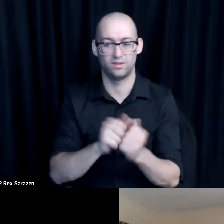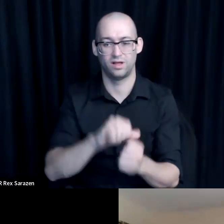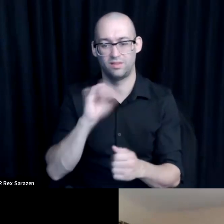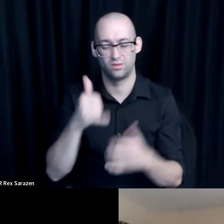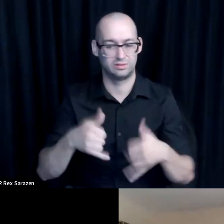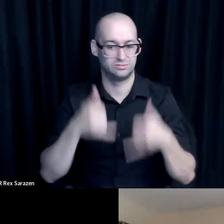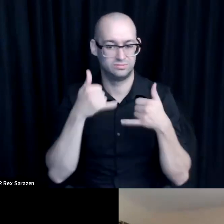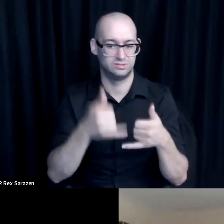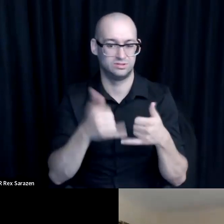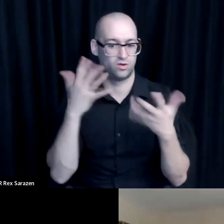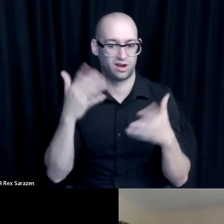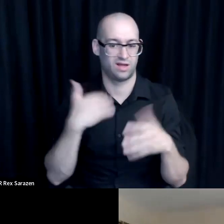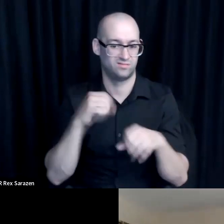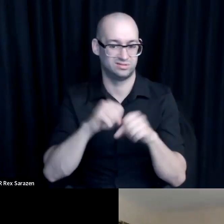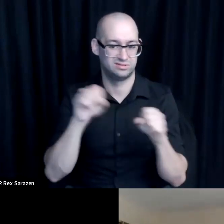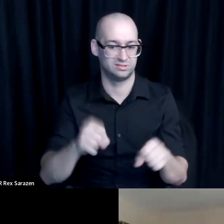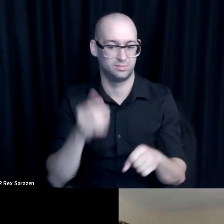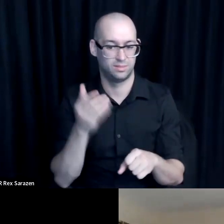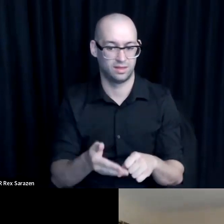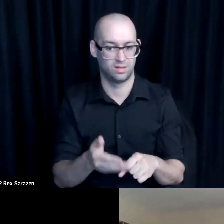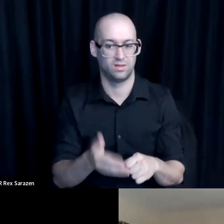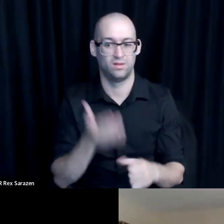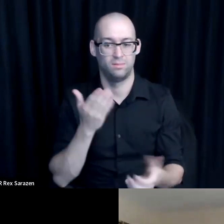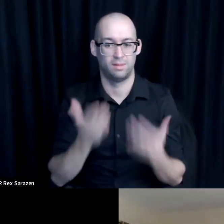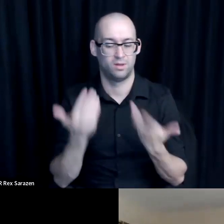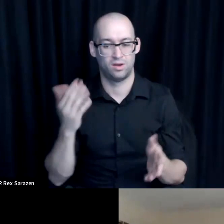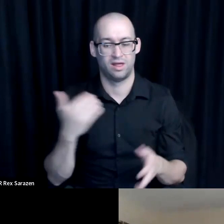systems in place, and maybe even already have some of the expertise, and then just could